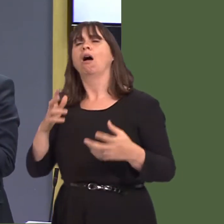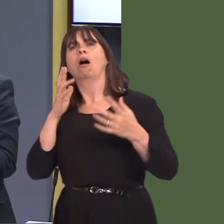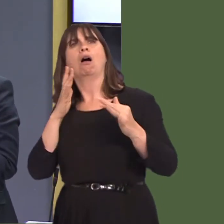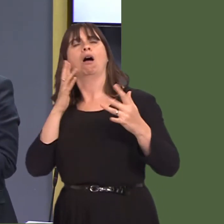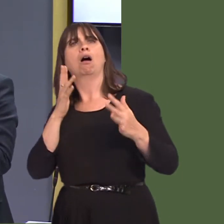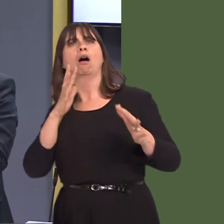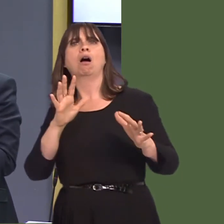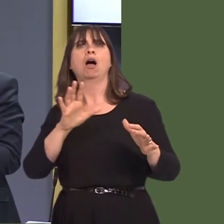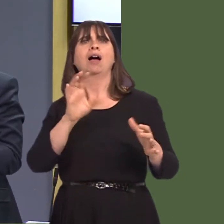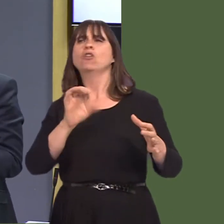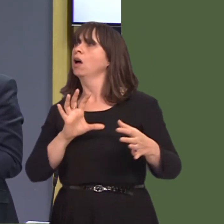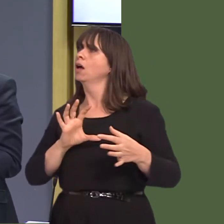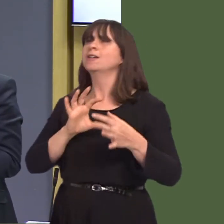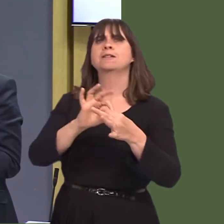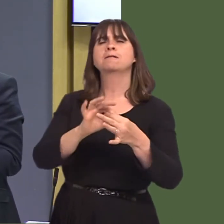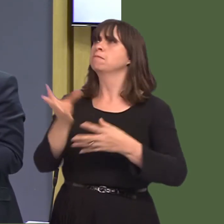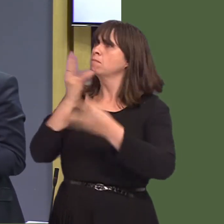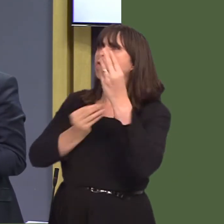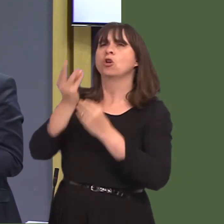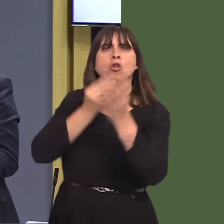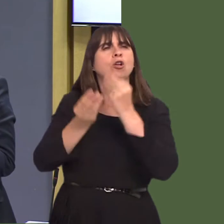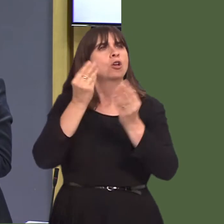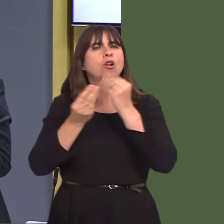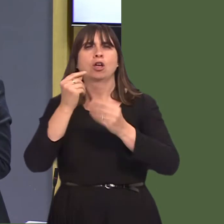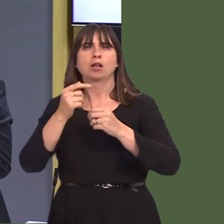understanding and engaging with it, and really developing a sort of traditional Welsh spirit